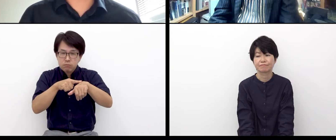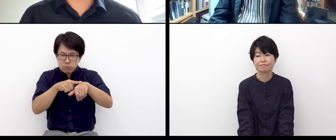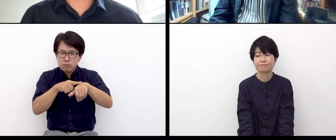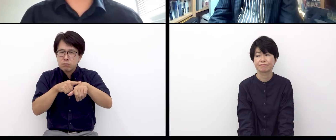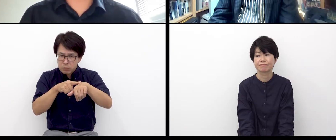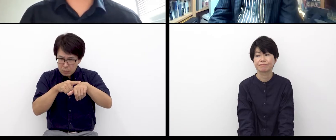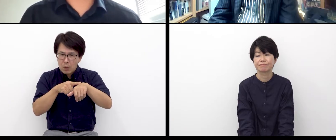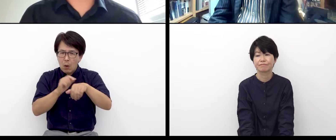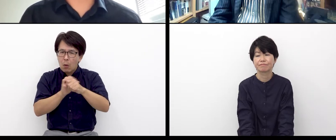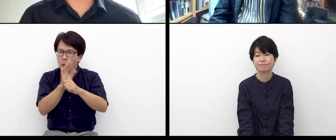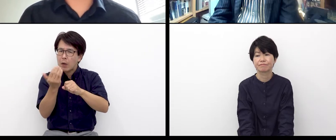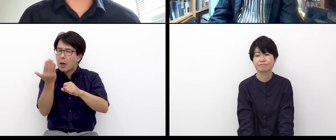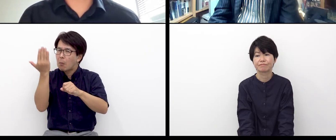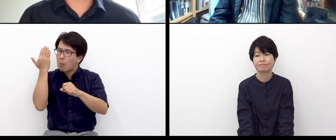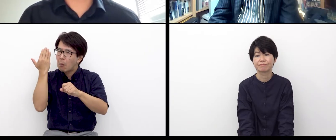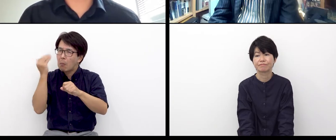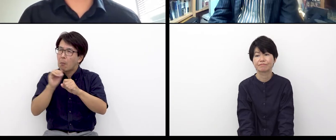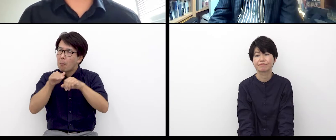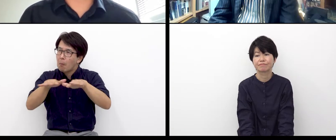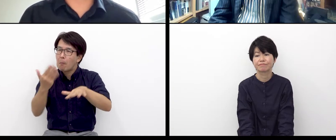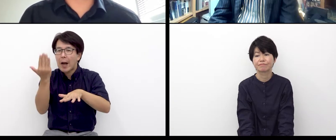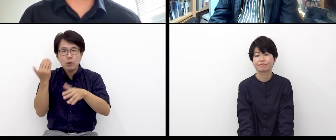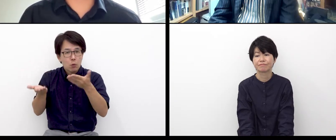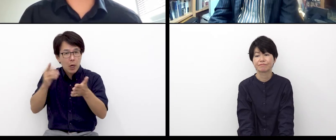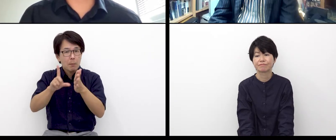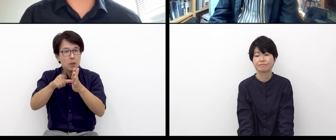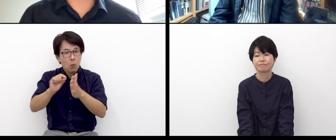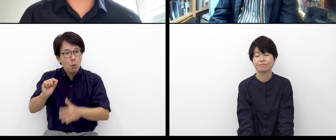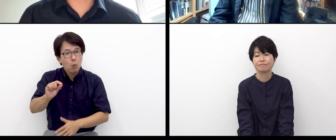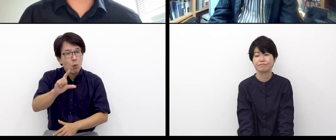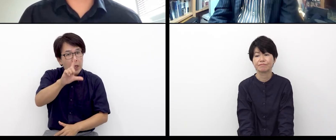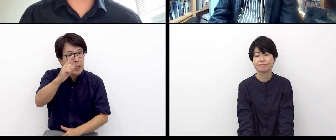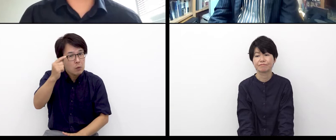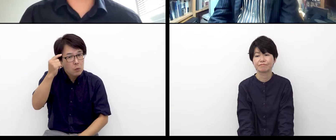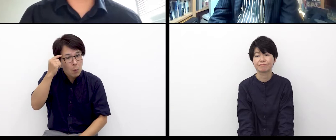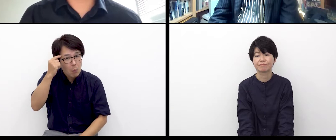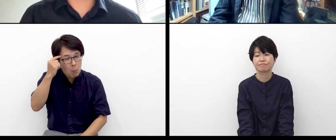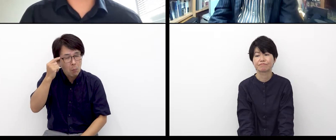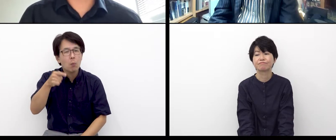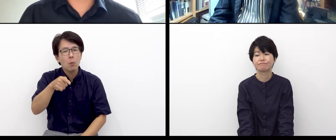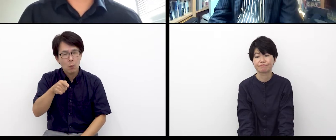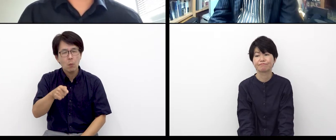Do you think that this “hikikomori” situation will be accelerated furthermore,